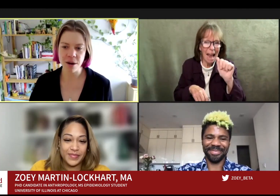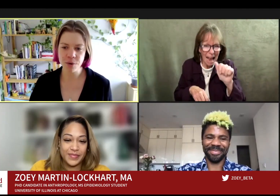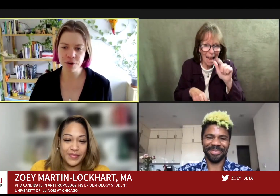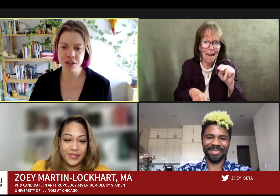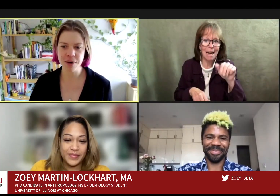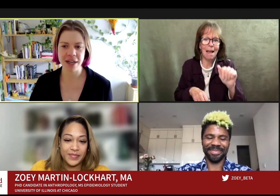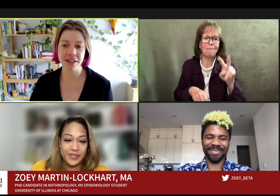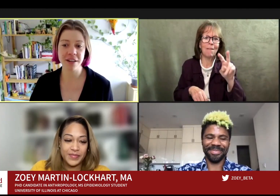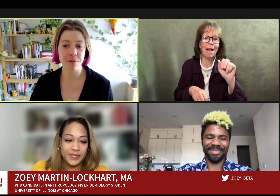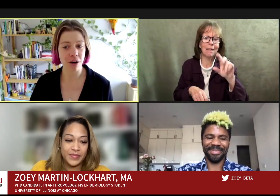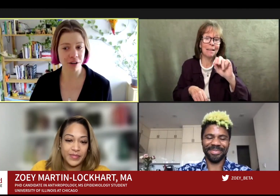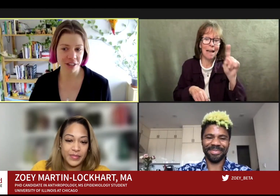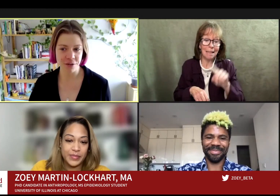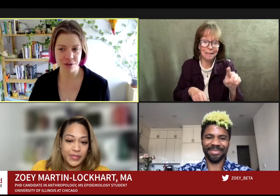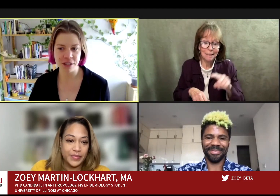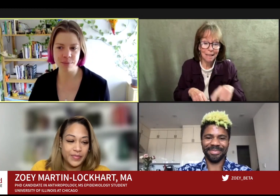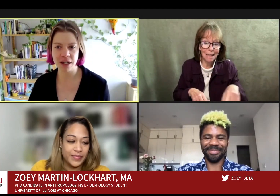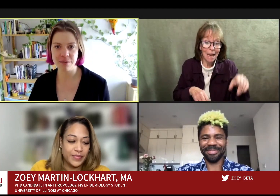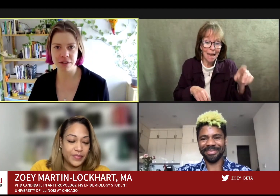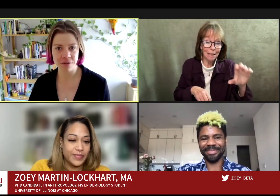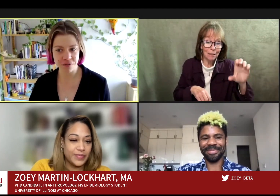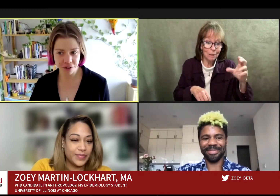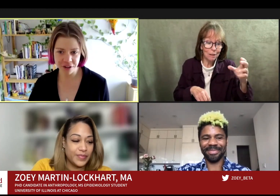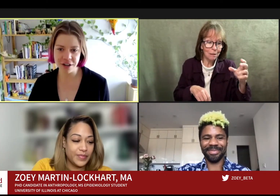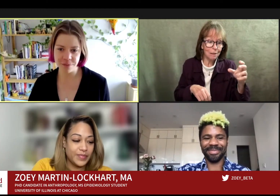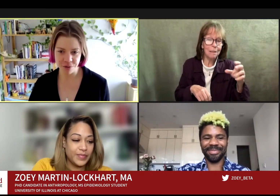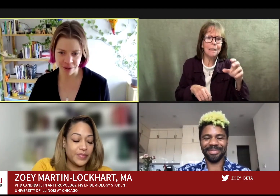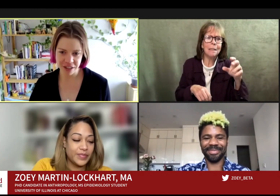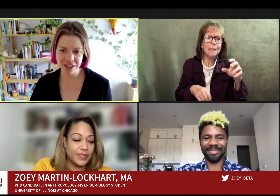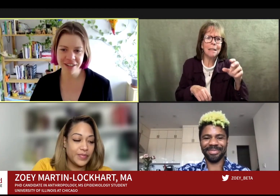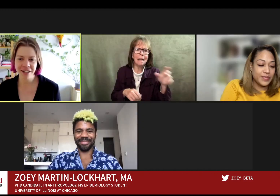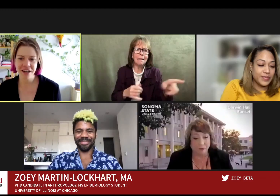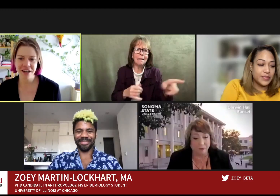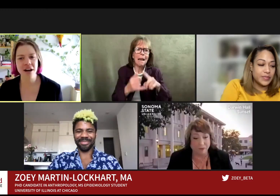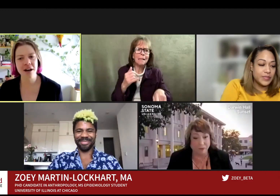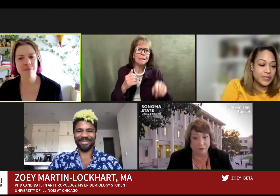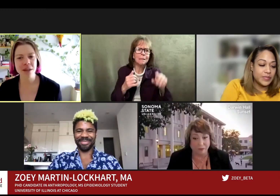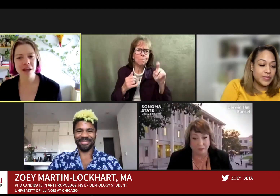I'm going to ask them all to introduce themselves further in a moment.